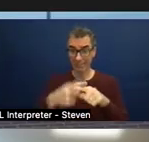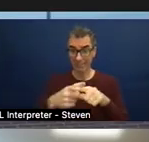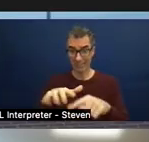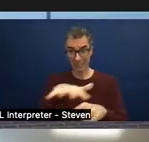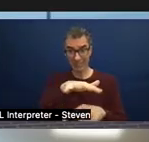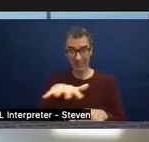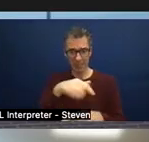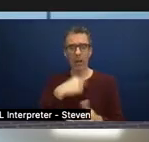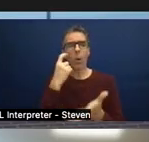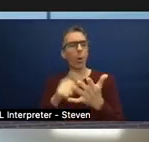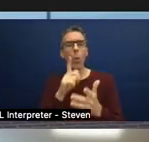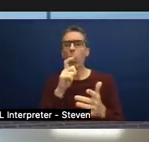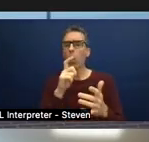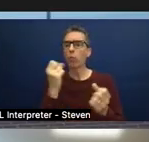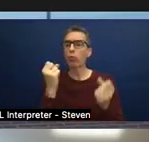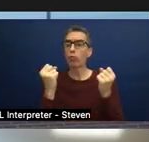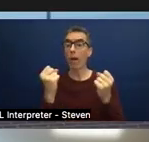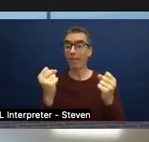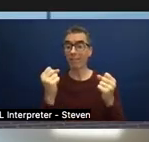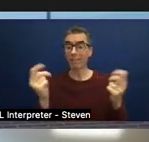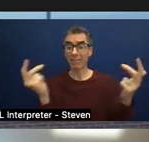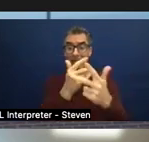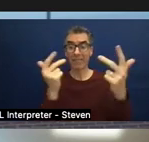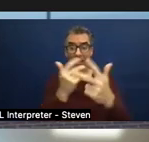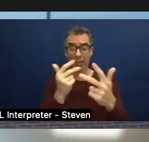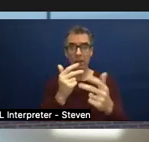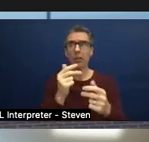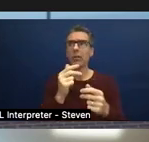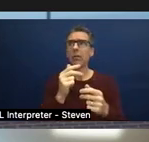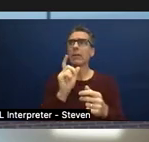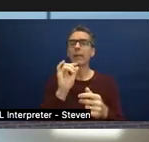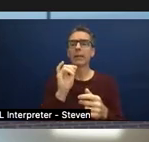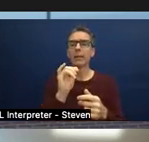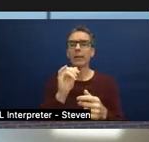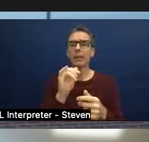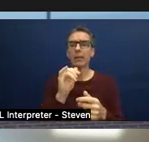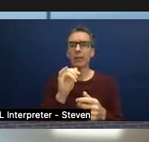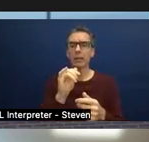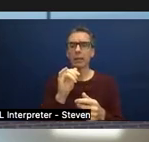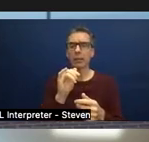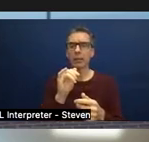drivers don't respect the stop bar or, you know, they kinda push the limit.